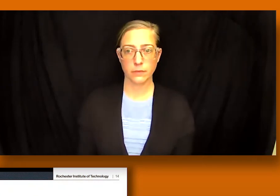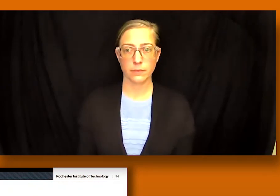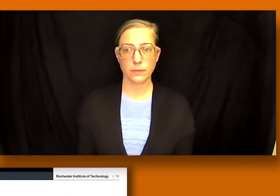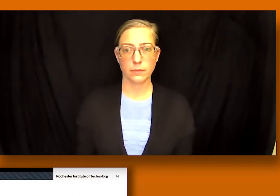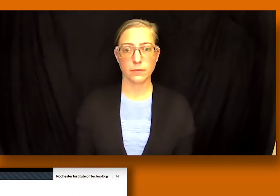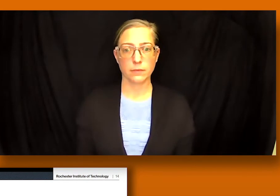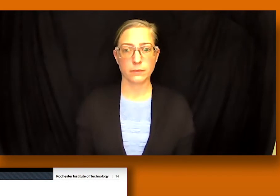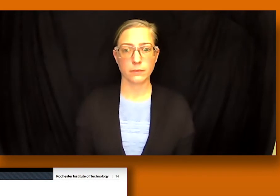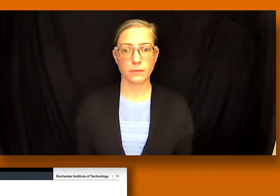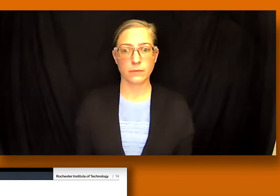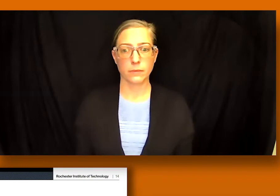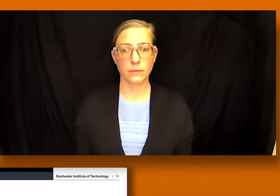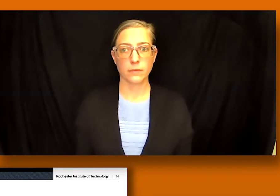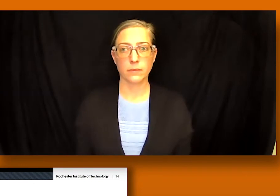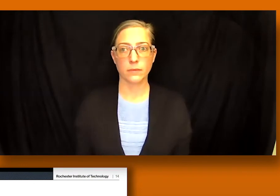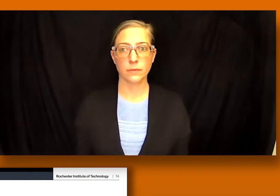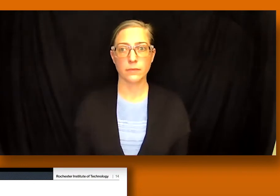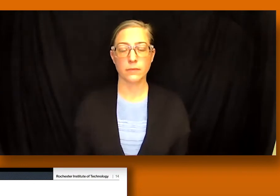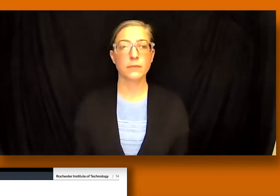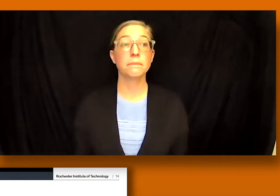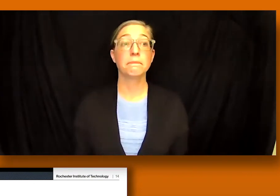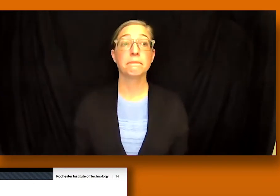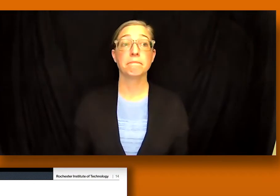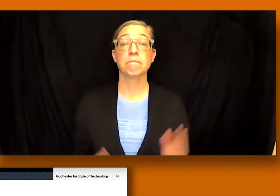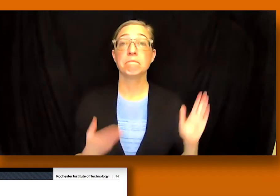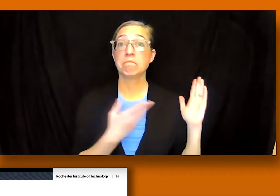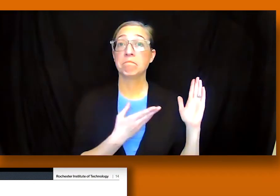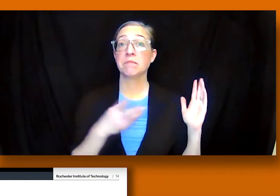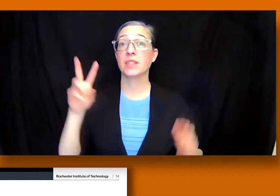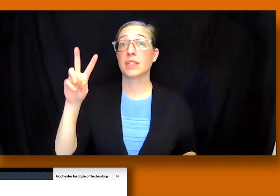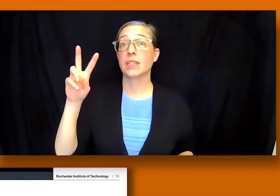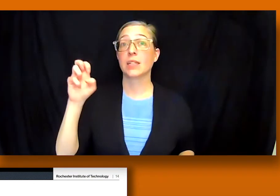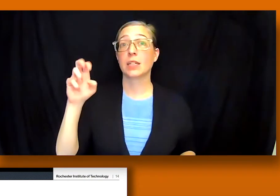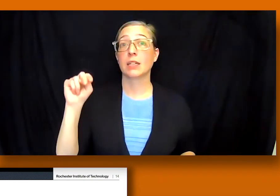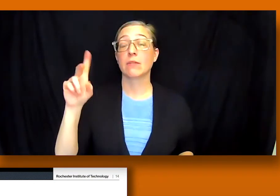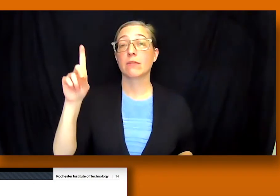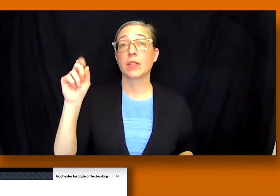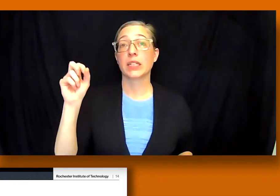Uh, vendors, sometimes also referred to as contractors,